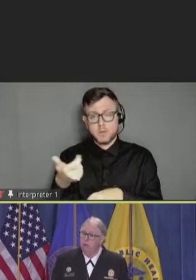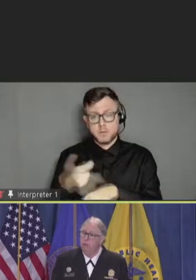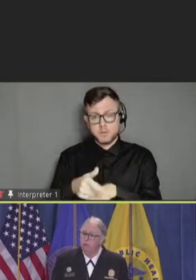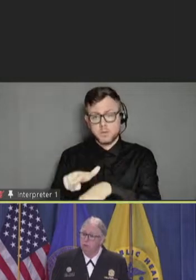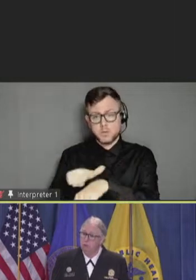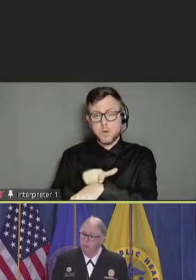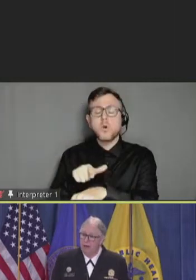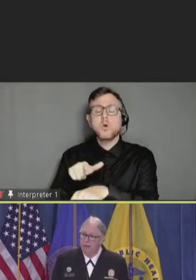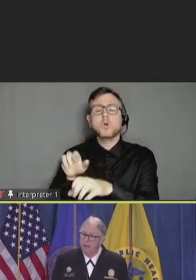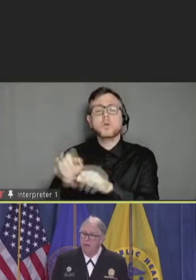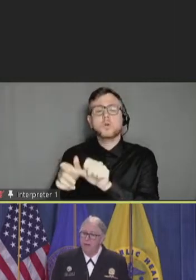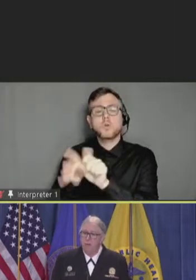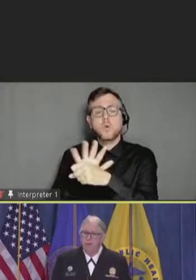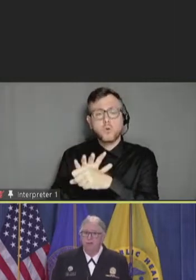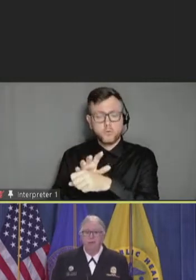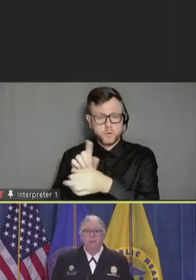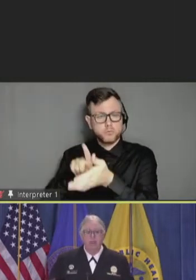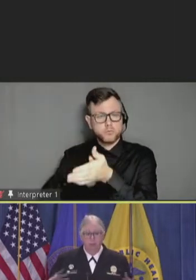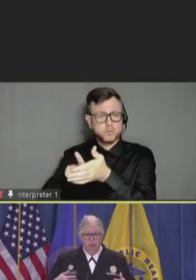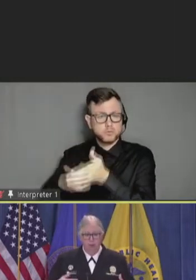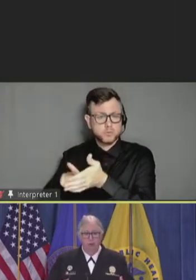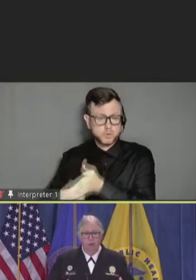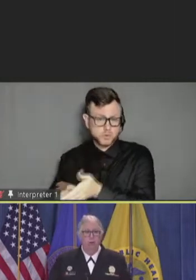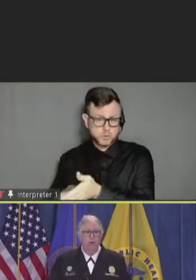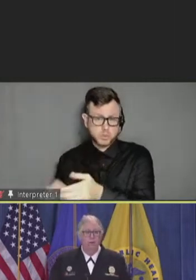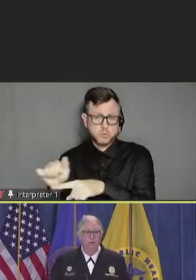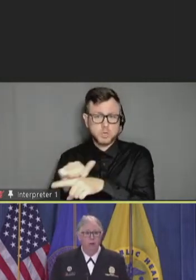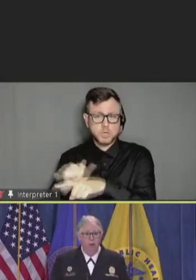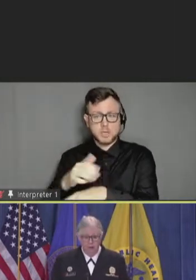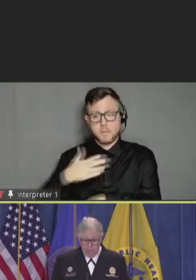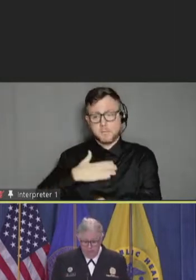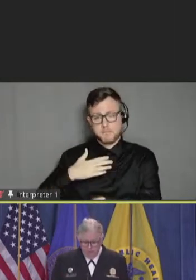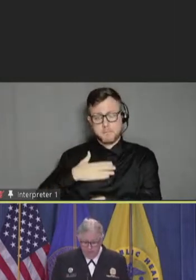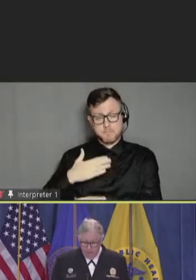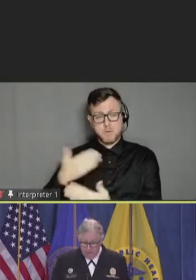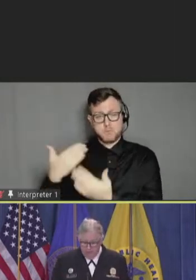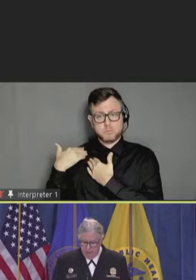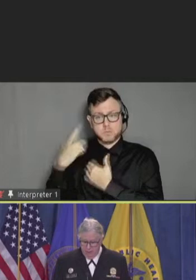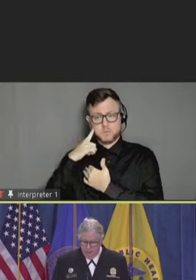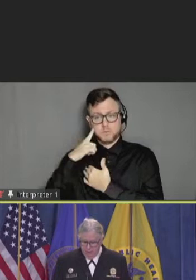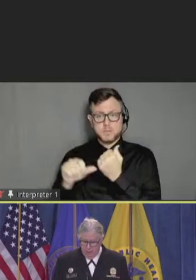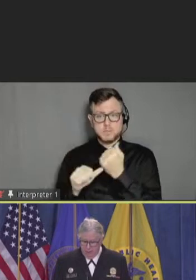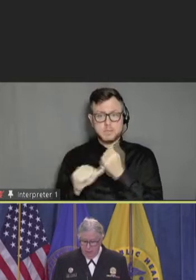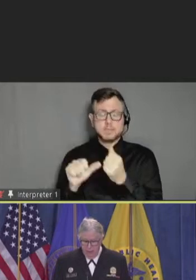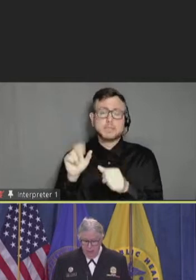Research and Practice, which is in my portfolio of the Office of the Assistant Secretary for Health.